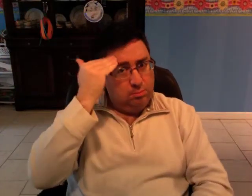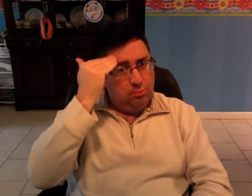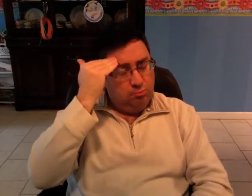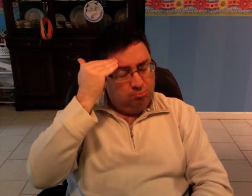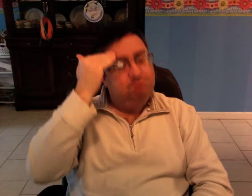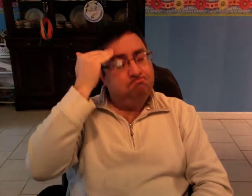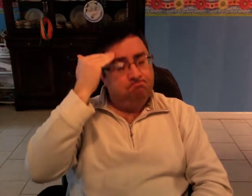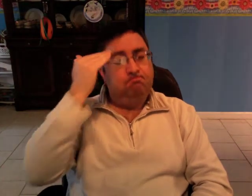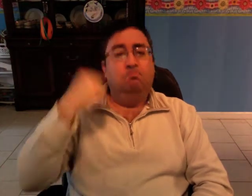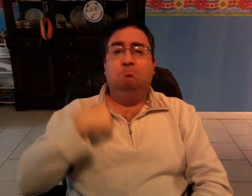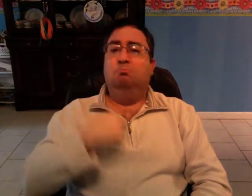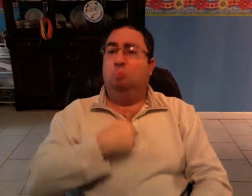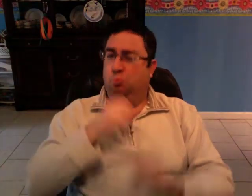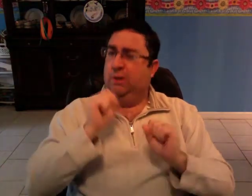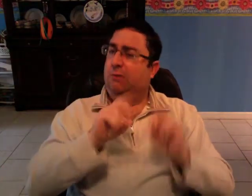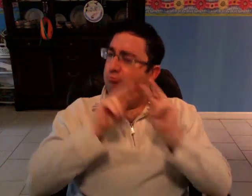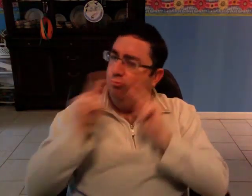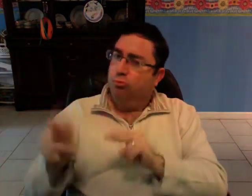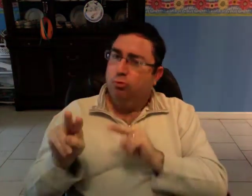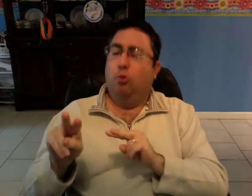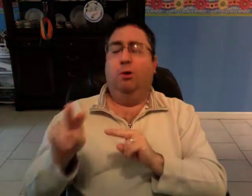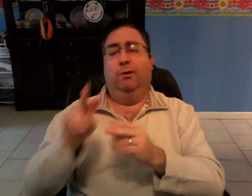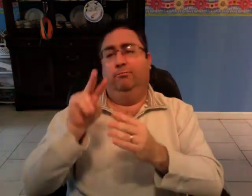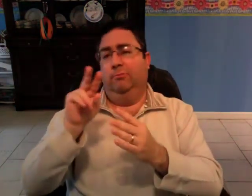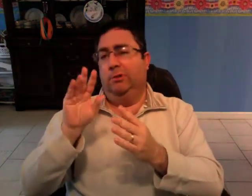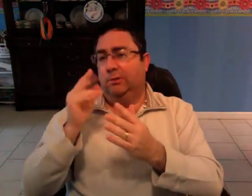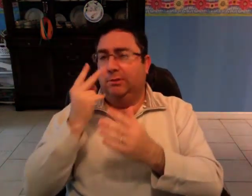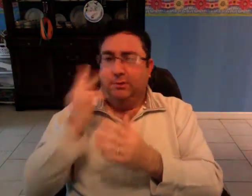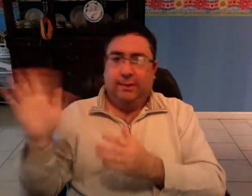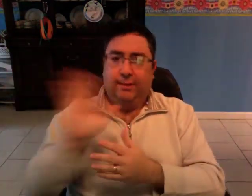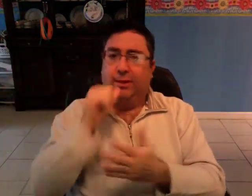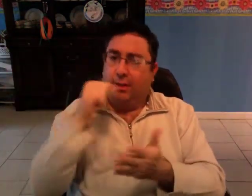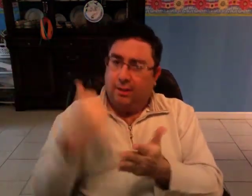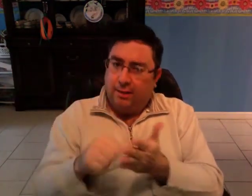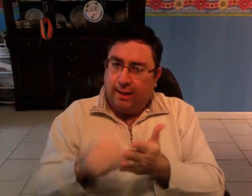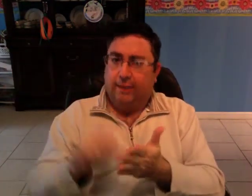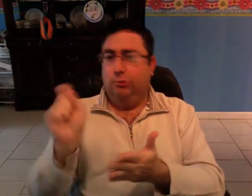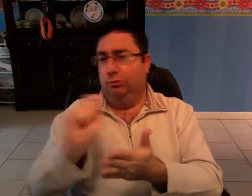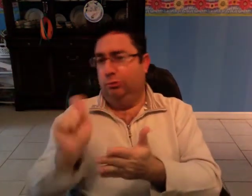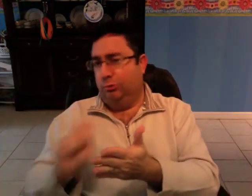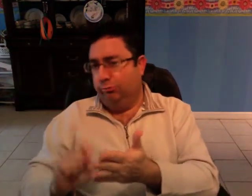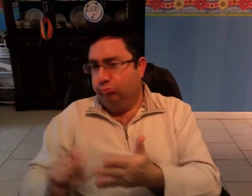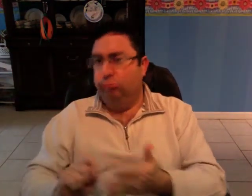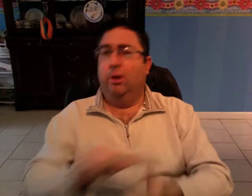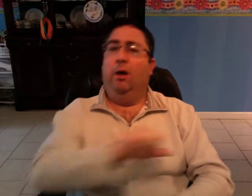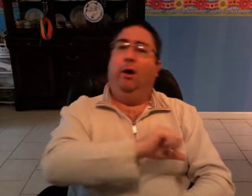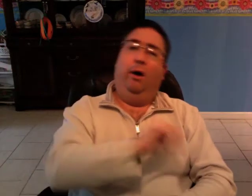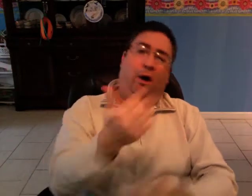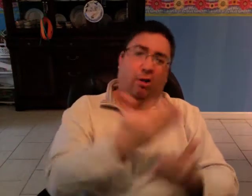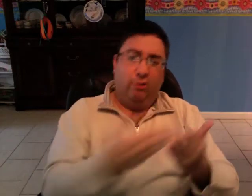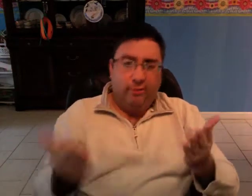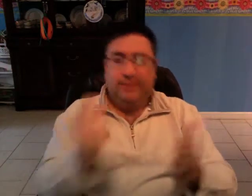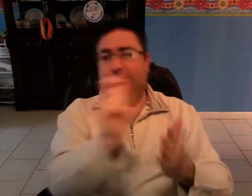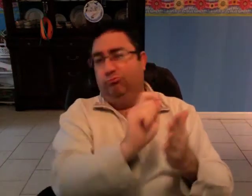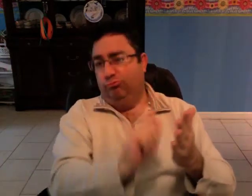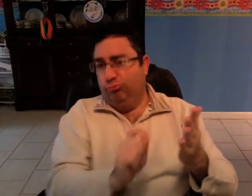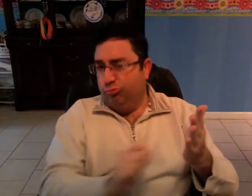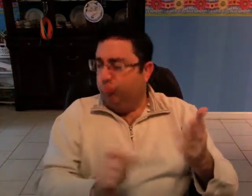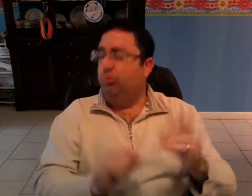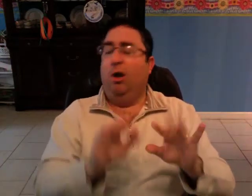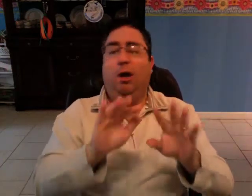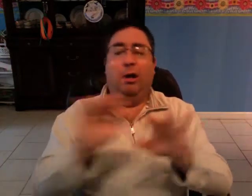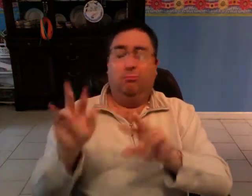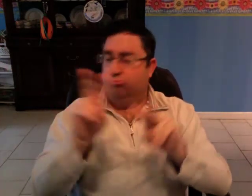We can look at their letters and other writings